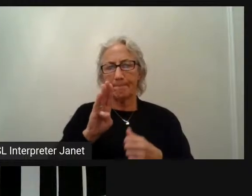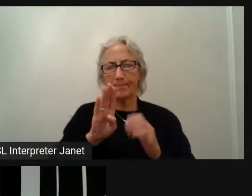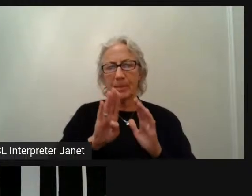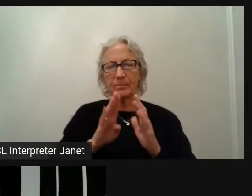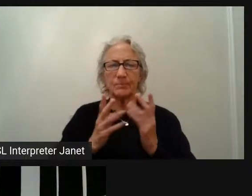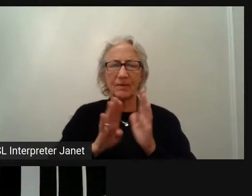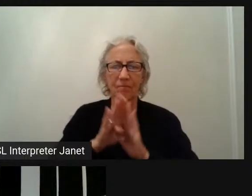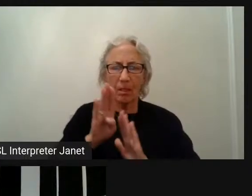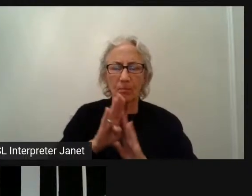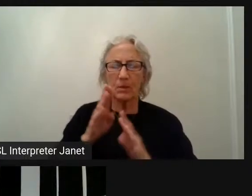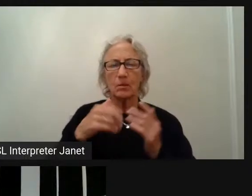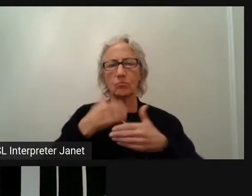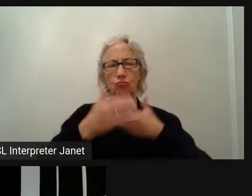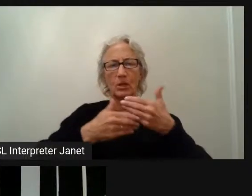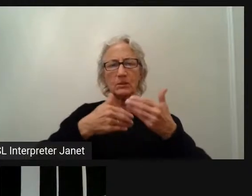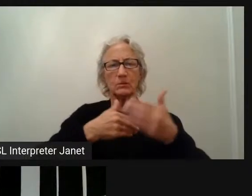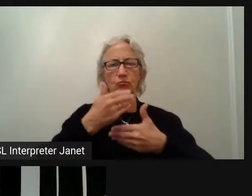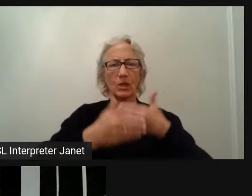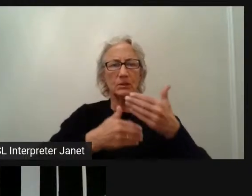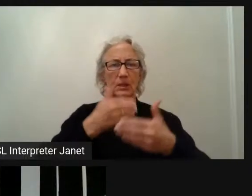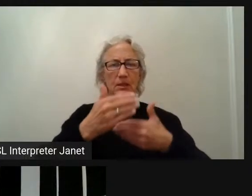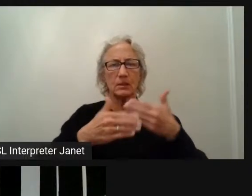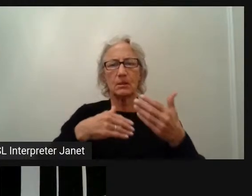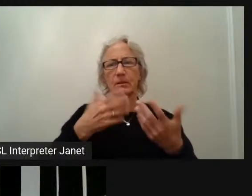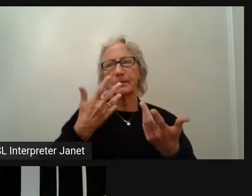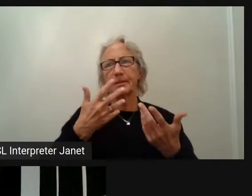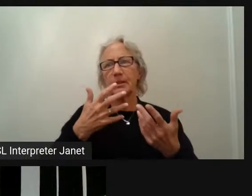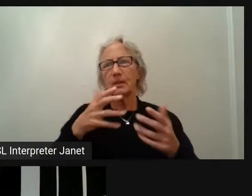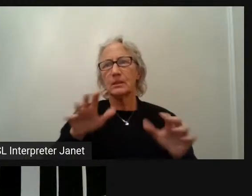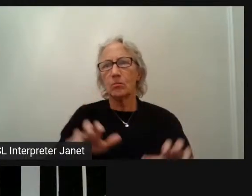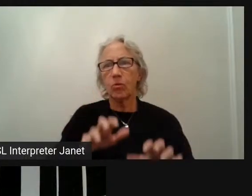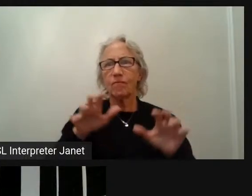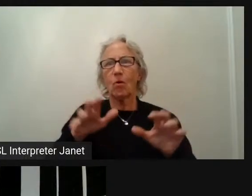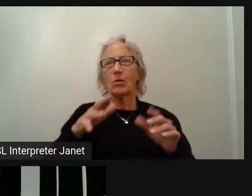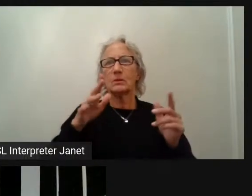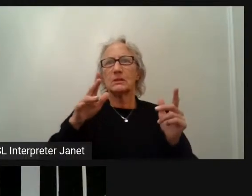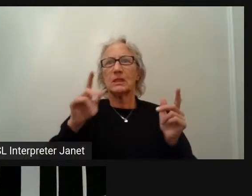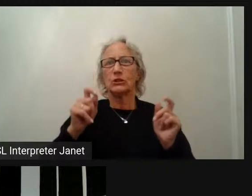There are many things especially in the web development that are a process.